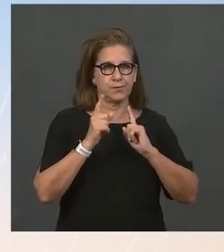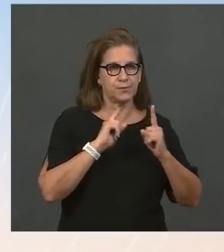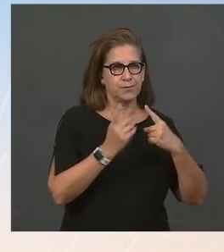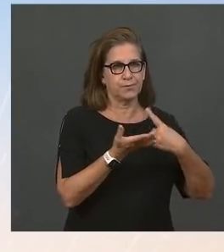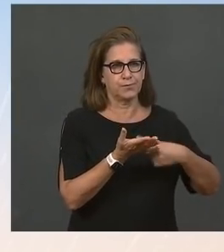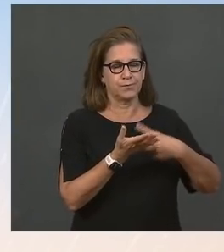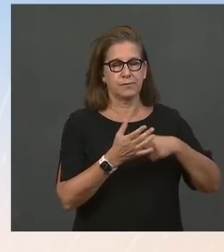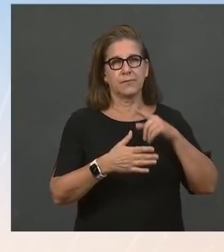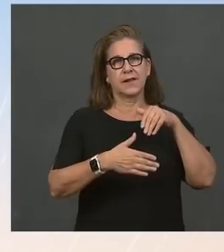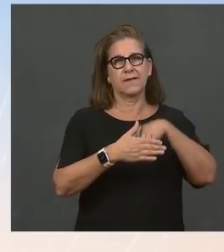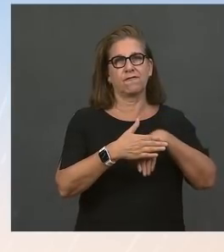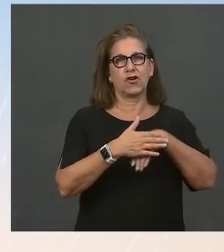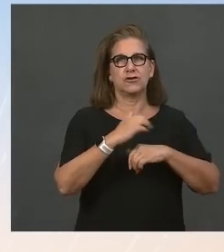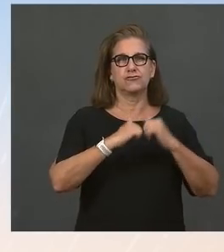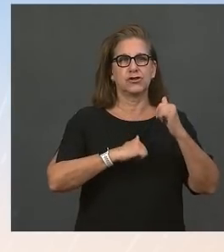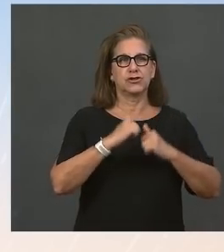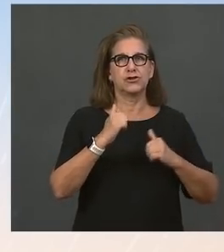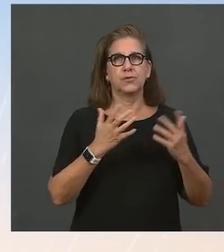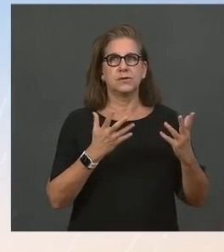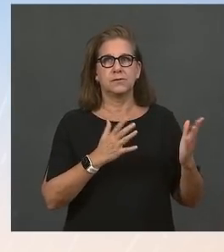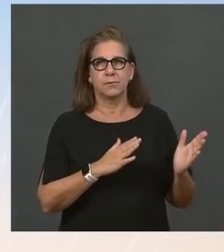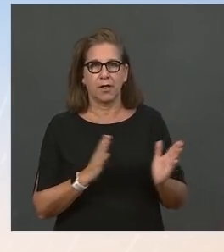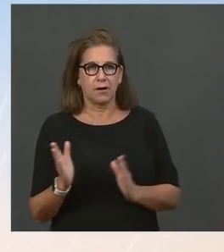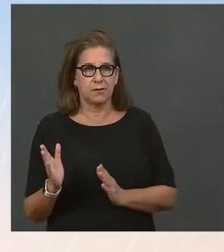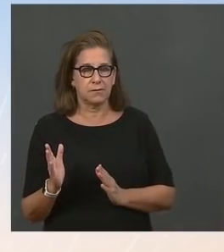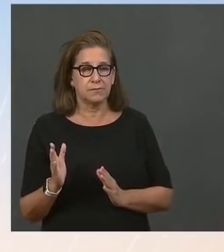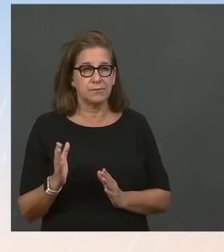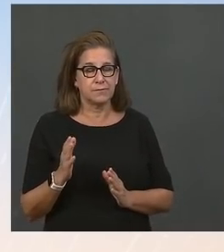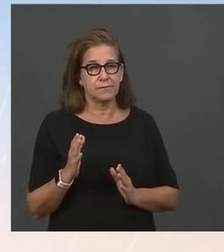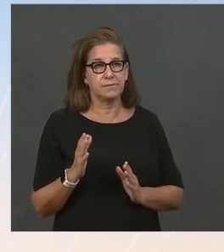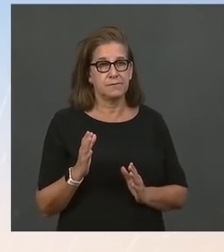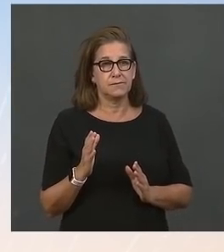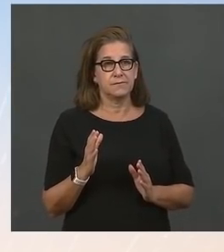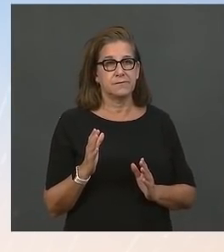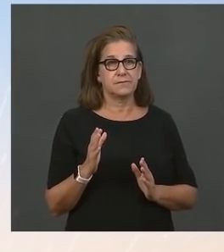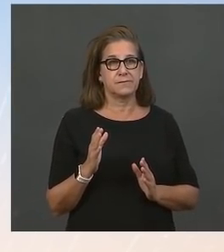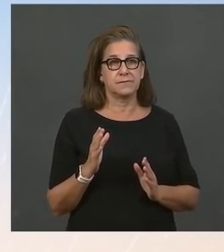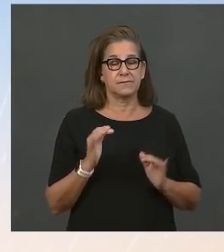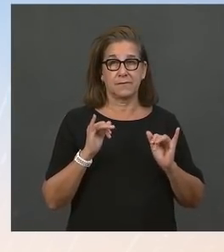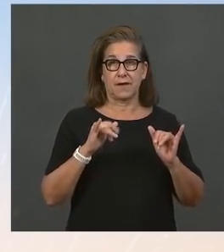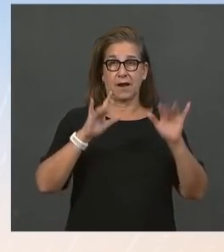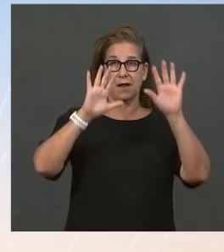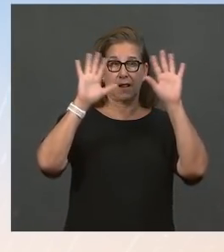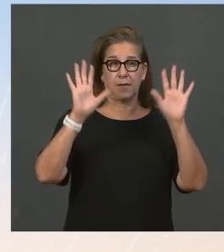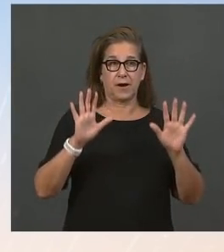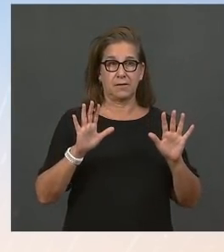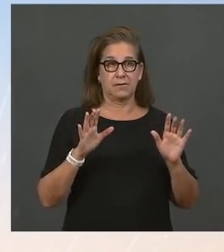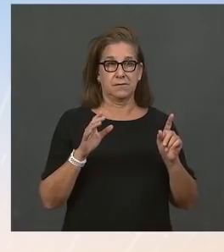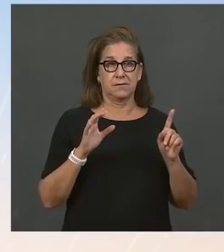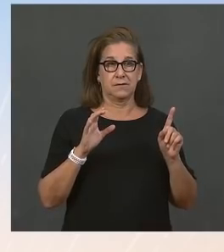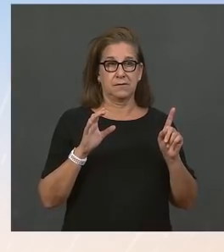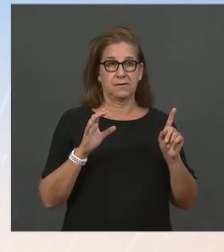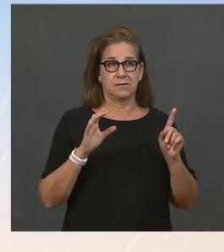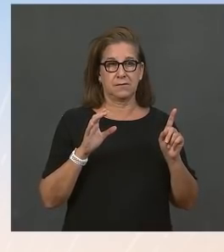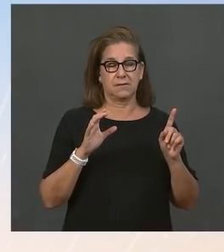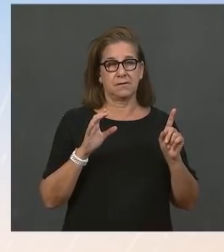But addressing the climate, making this the largest climate bill in history -- we continue to be on track toward that. The Press: Just lastly: The President, last night,